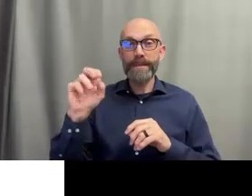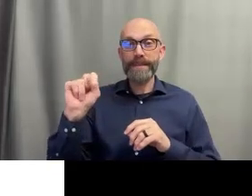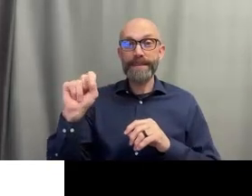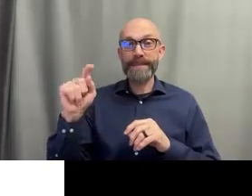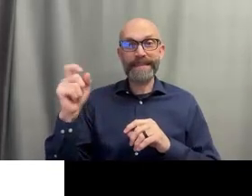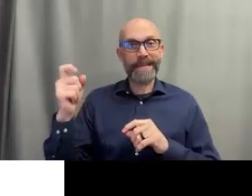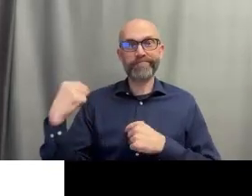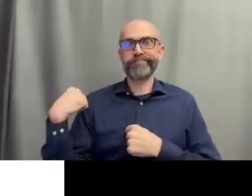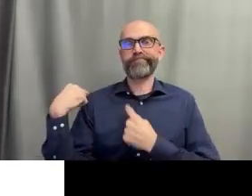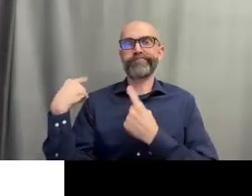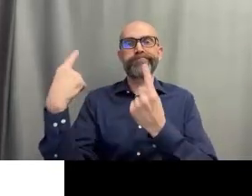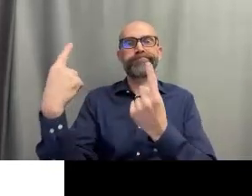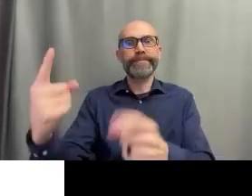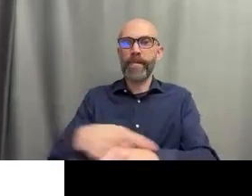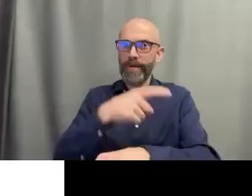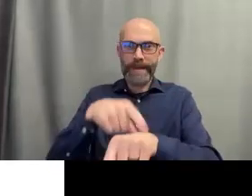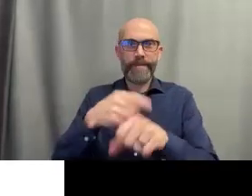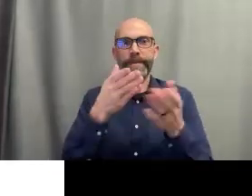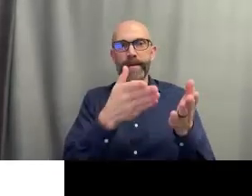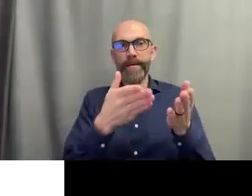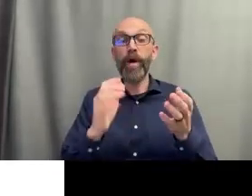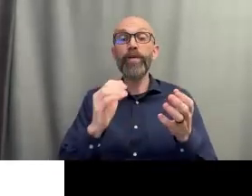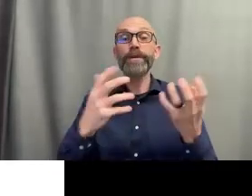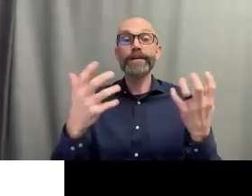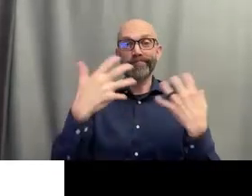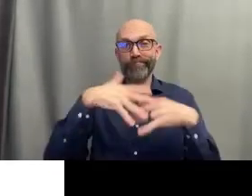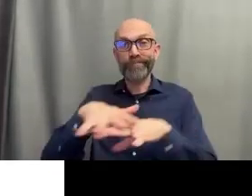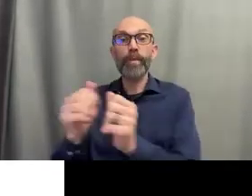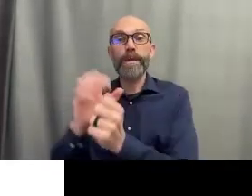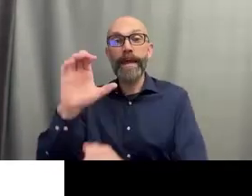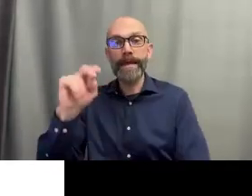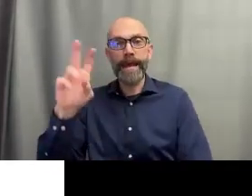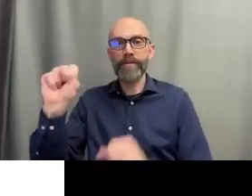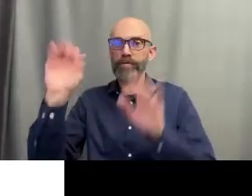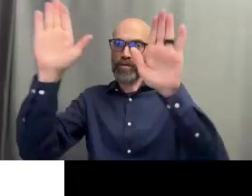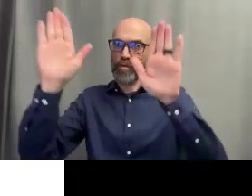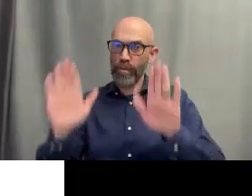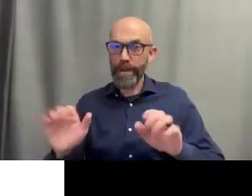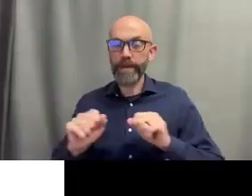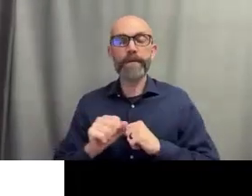and they have really great integration with Canvas. You can download your own instructor